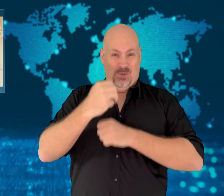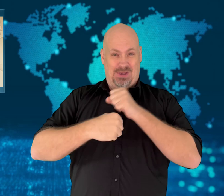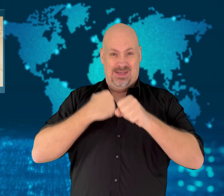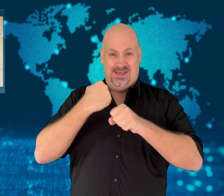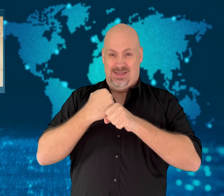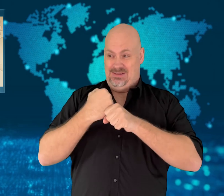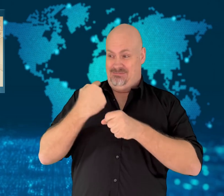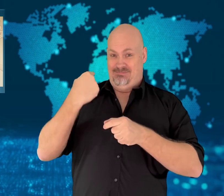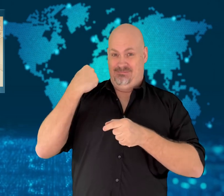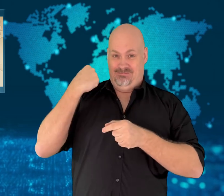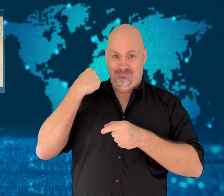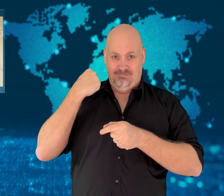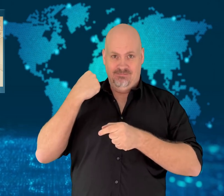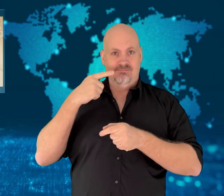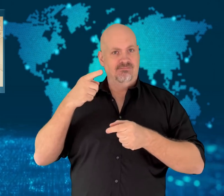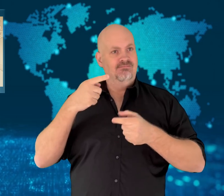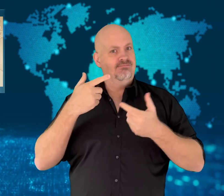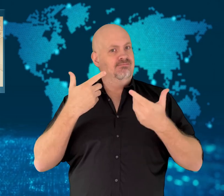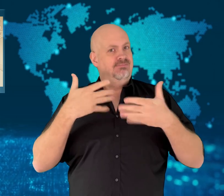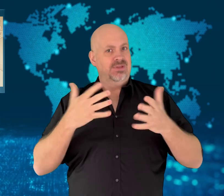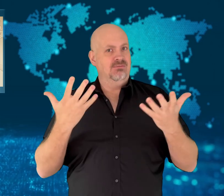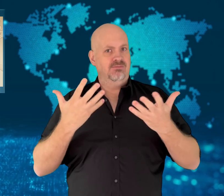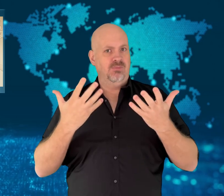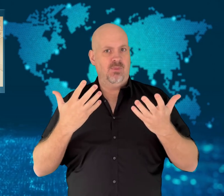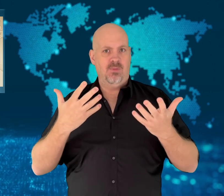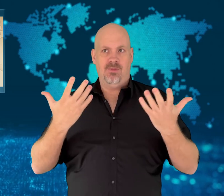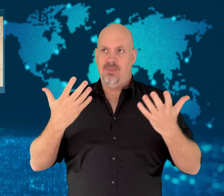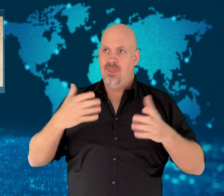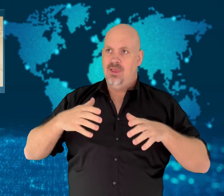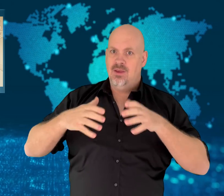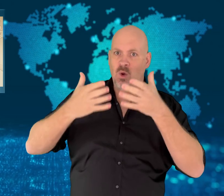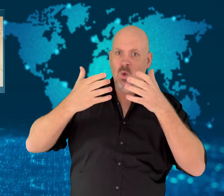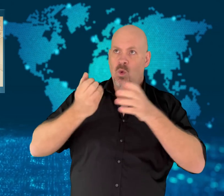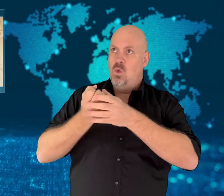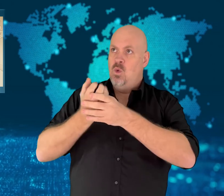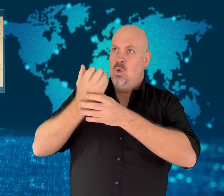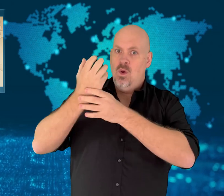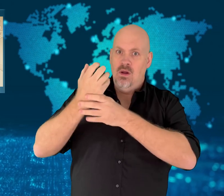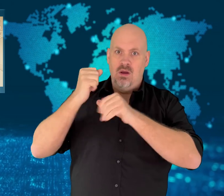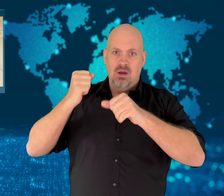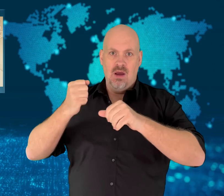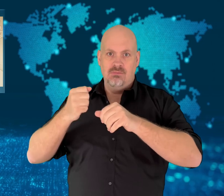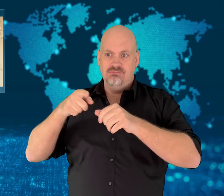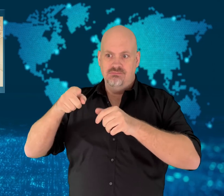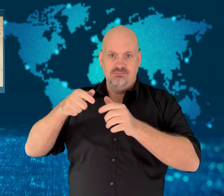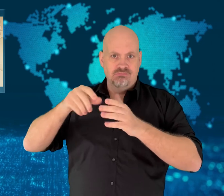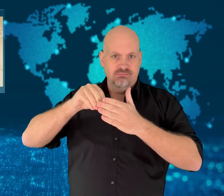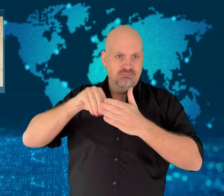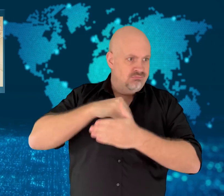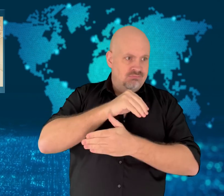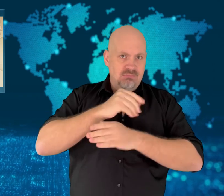scientists said we were "at doom's doorstep."